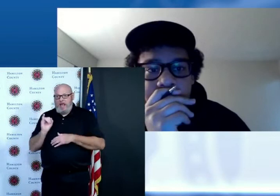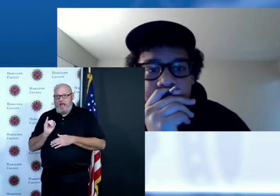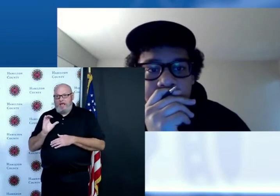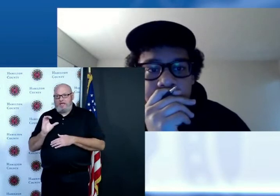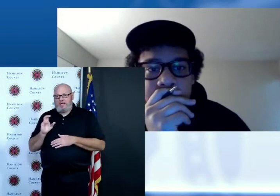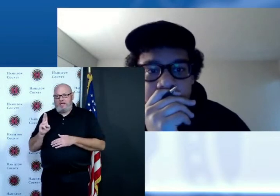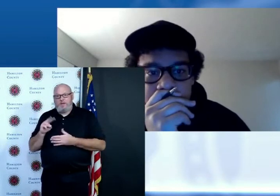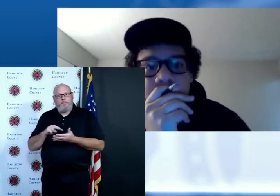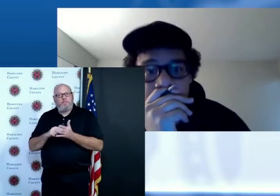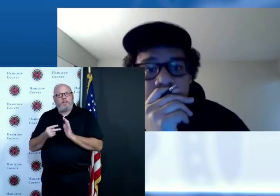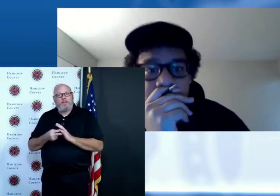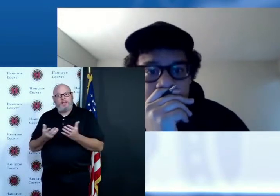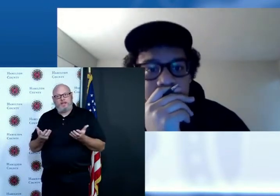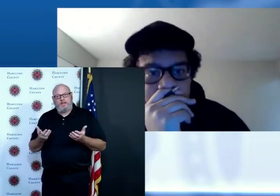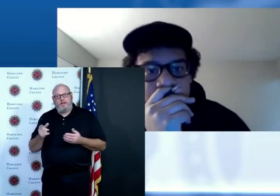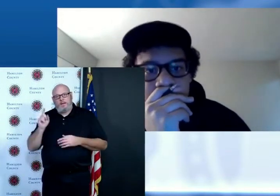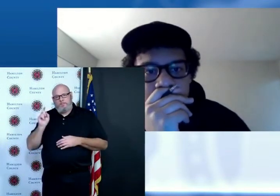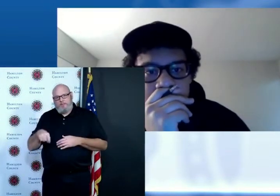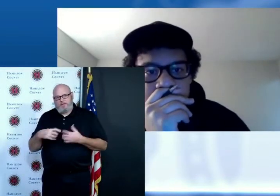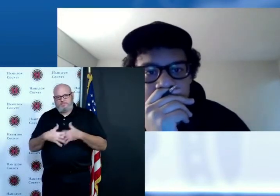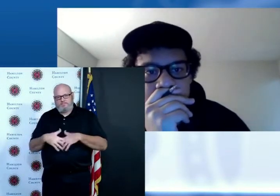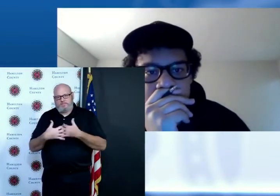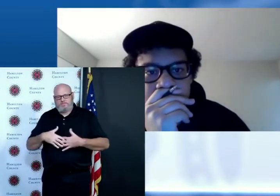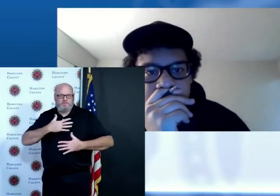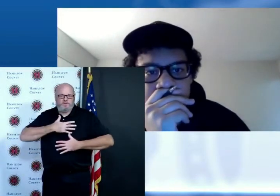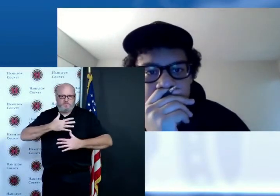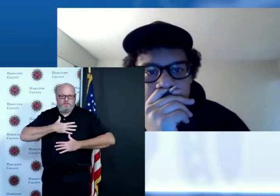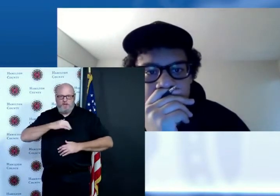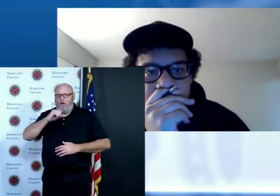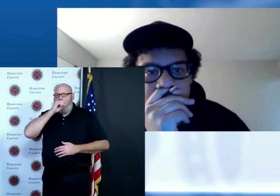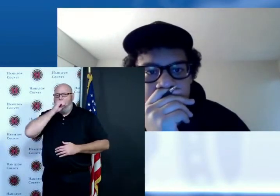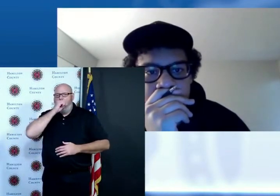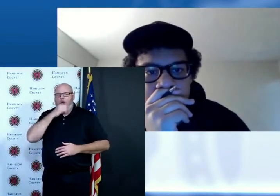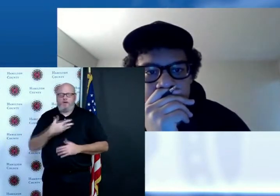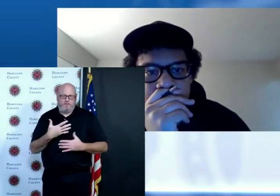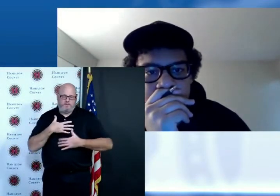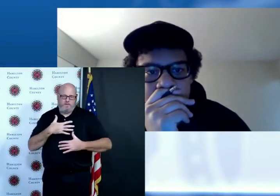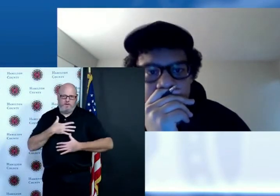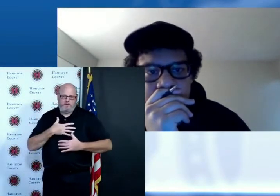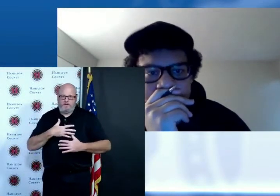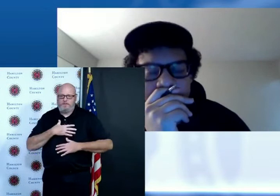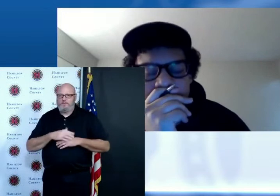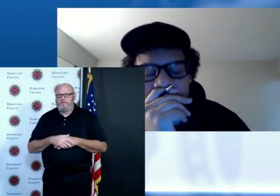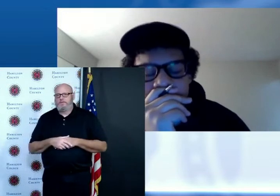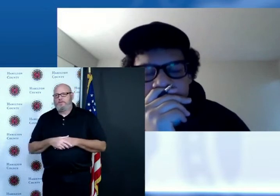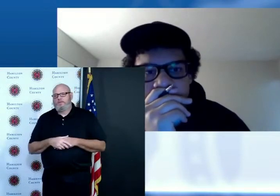you can get with Covid-19 and so ultimately a portion of those will pass away so the onset